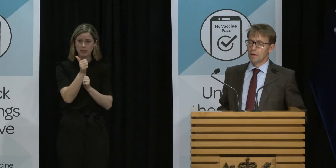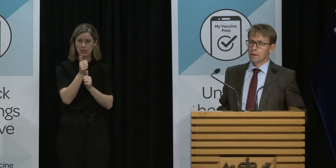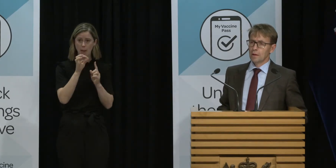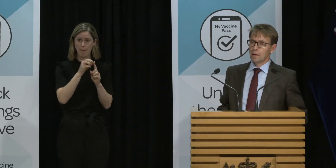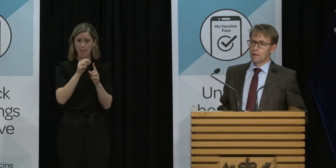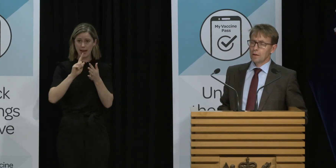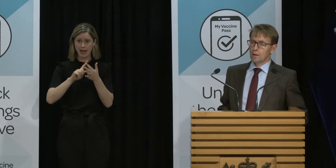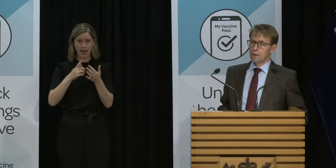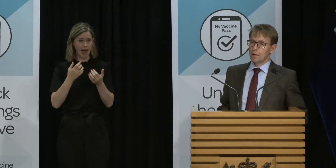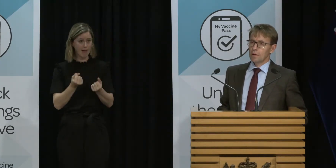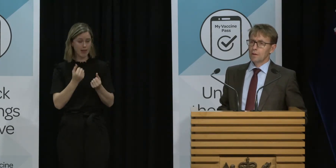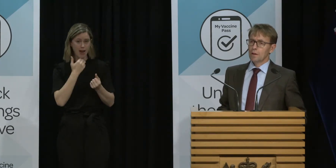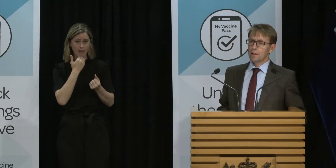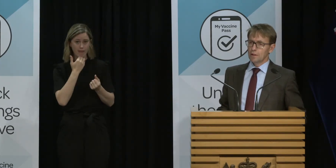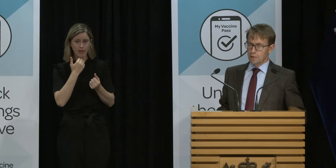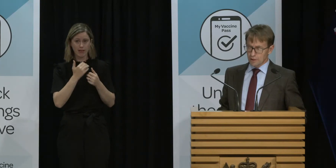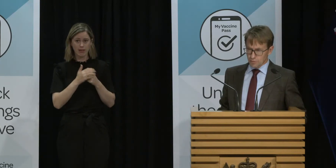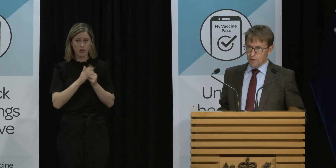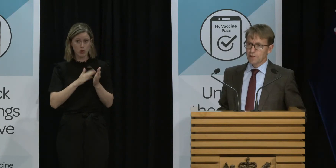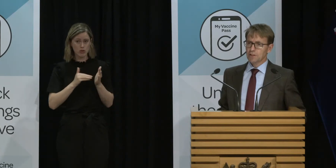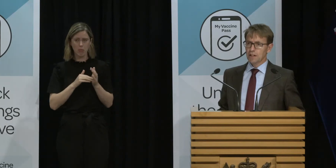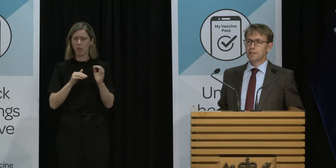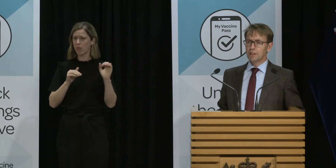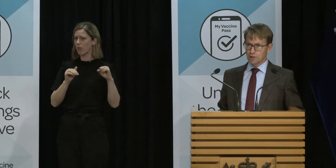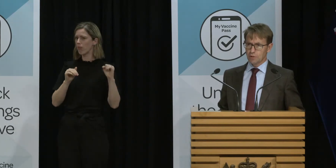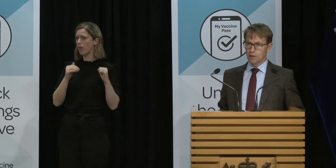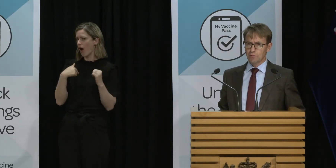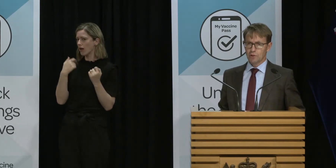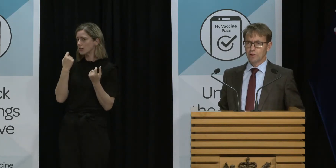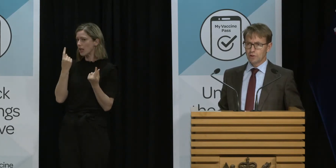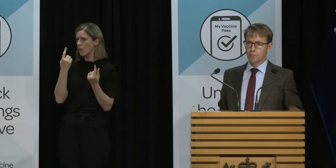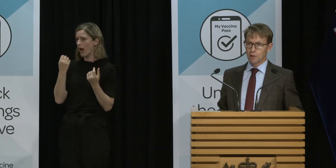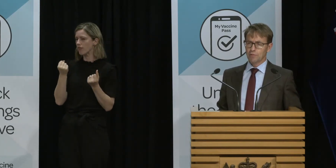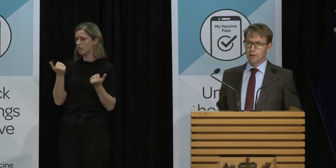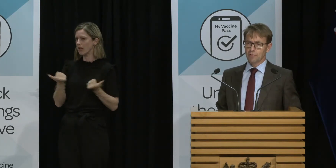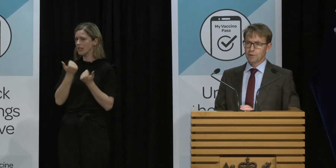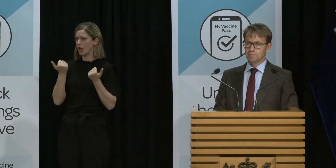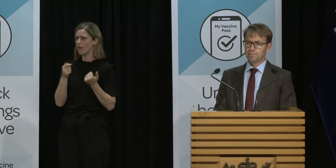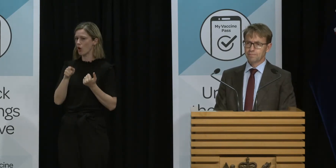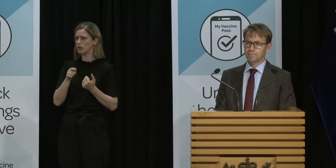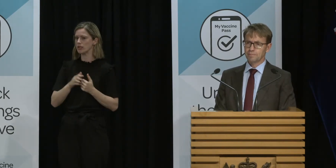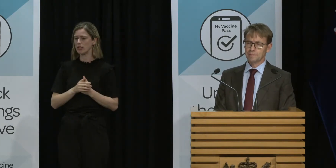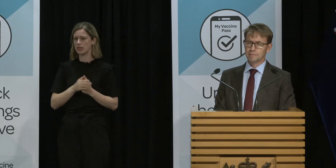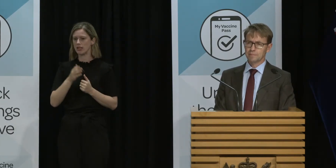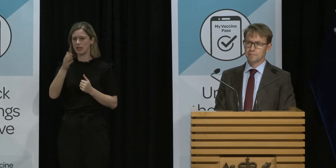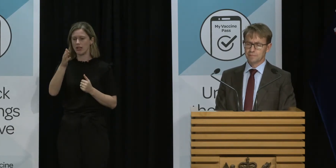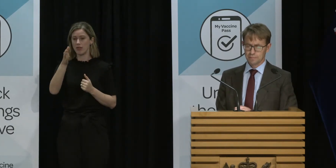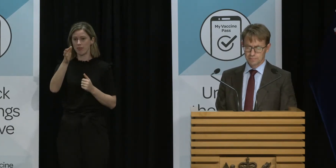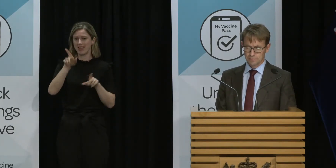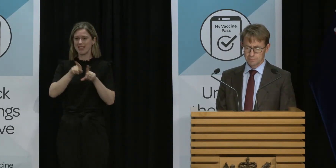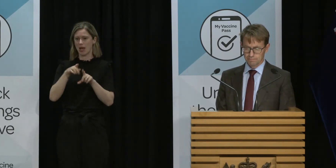that up and see if that is an issue. There is certainly no shortage of medical-grade